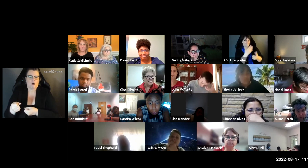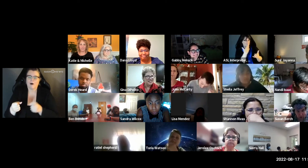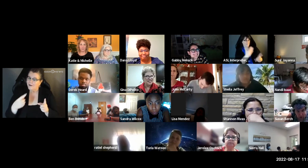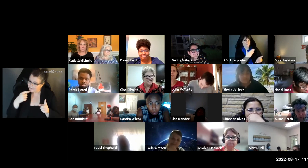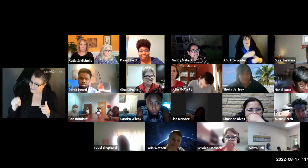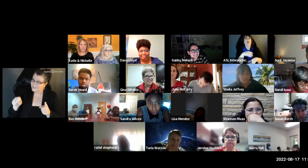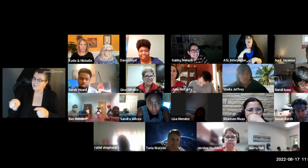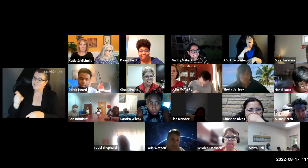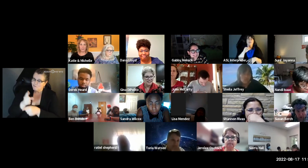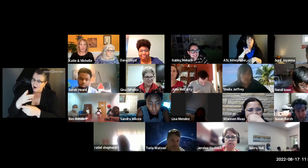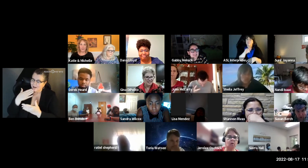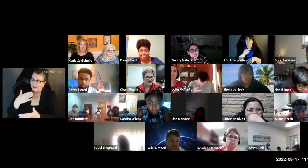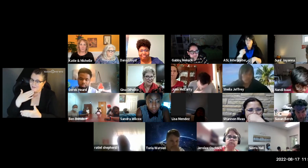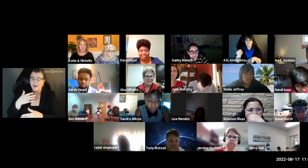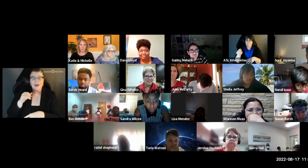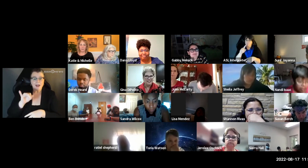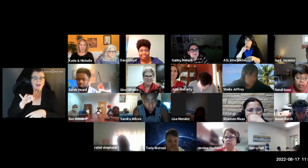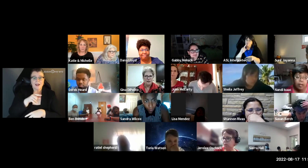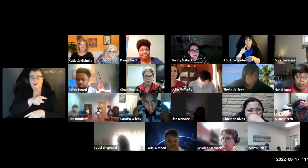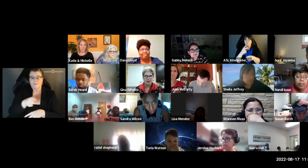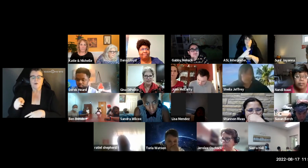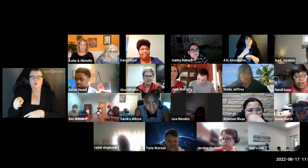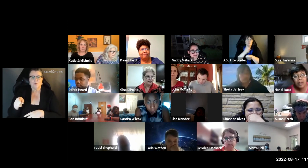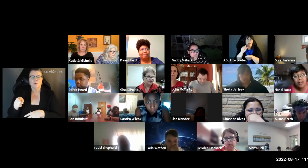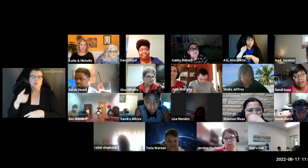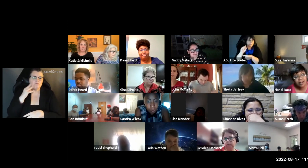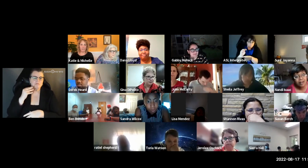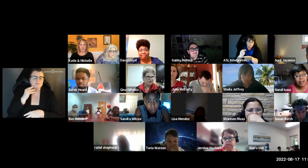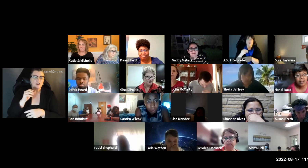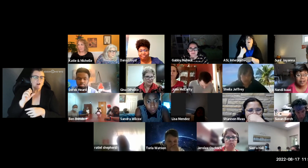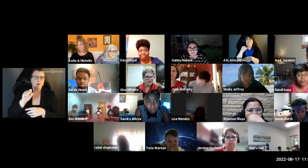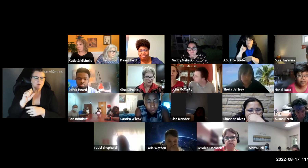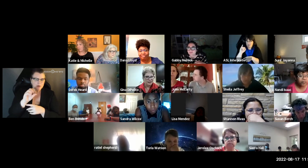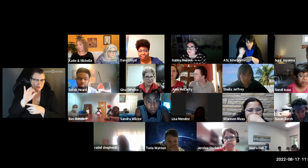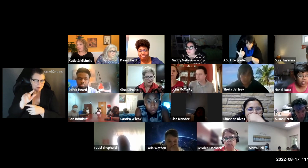involved in social media um there's a uniting for change Instagram page and a Facebook page